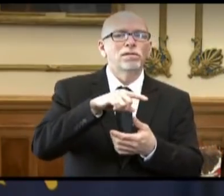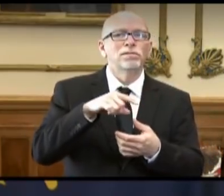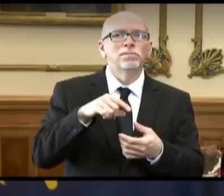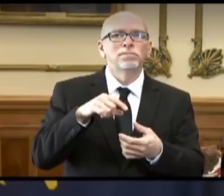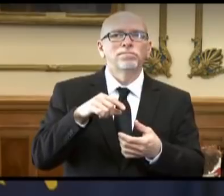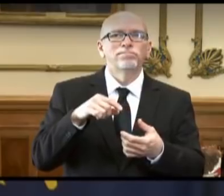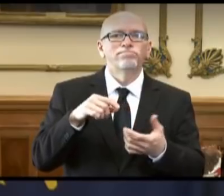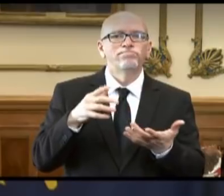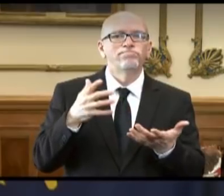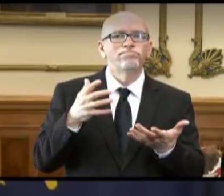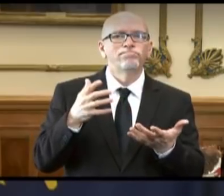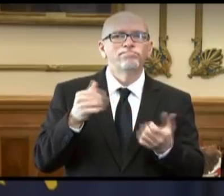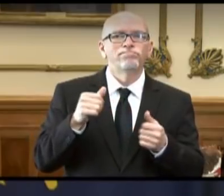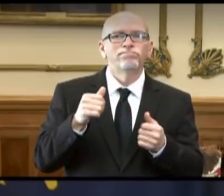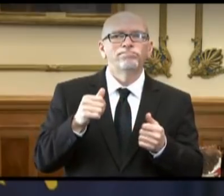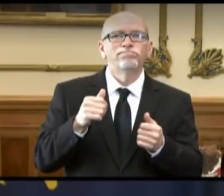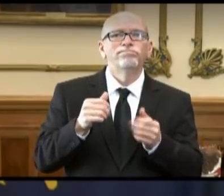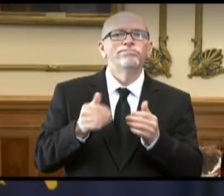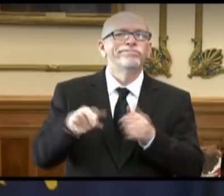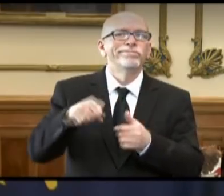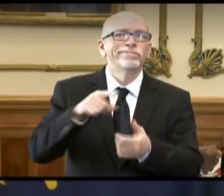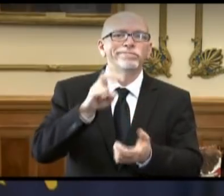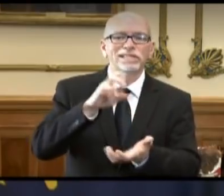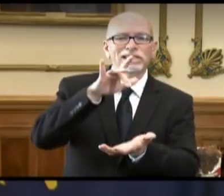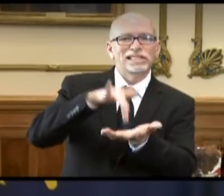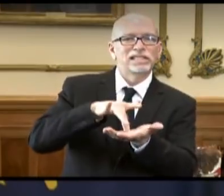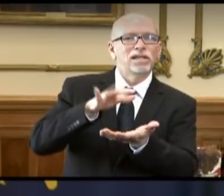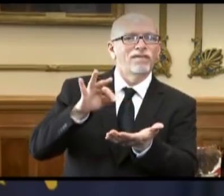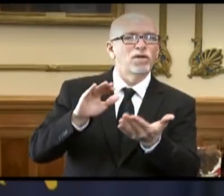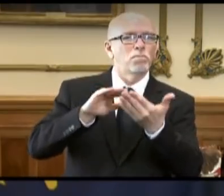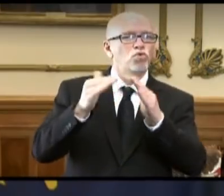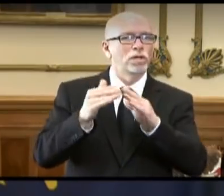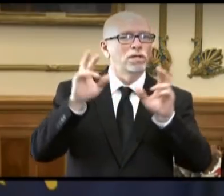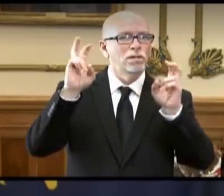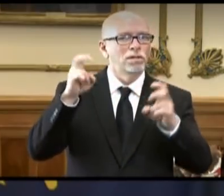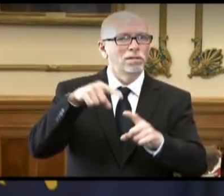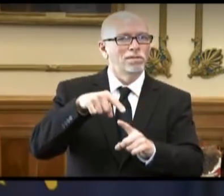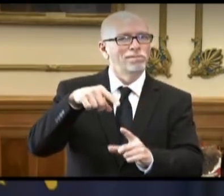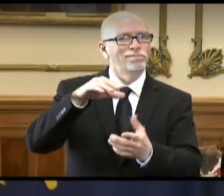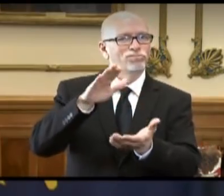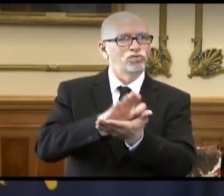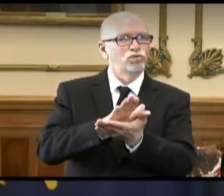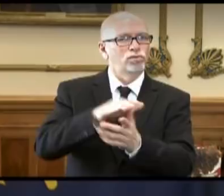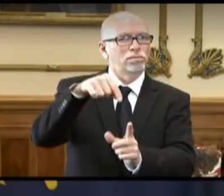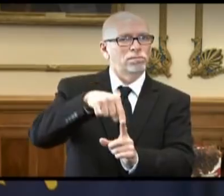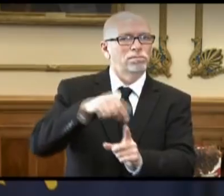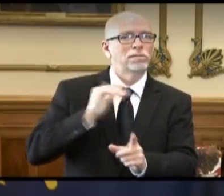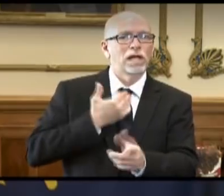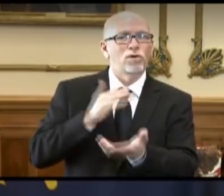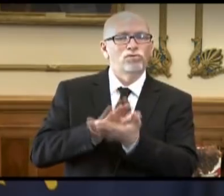STAFF, THE FACULTY THAT IS MAKING THAT HAPPEN. OBVIOUSLY, OUR SCHOOLS ARE MORE